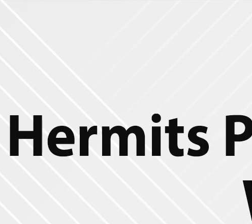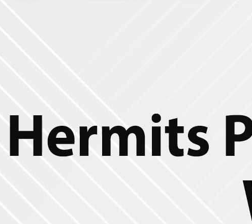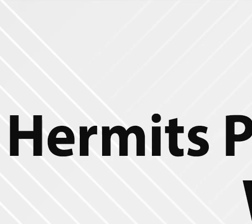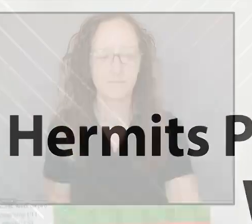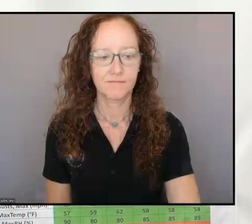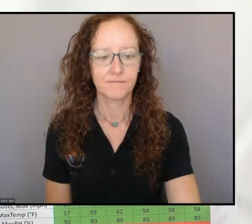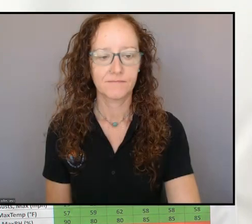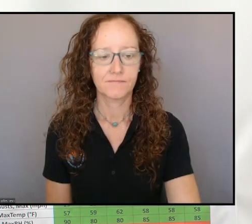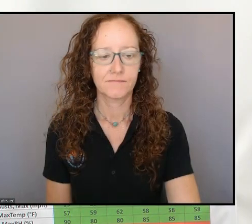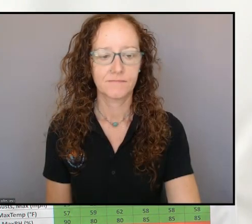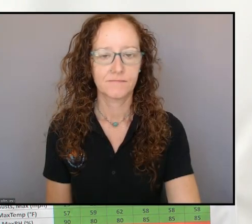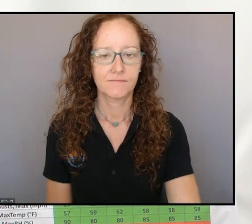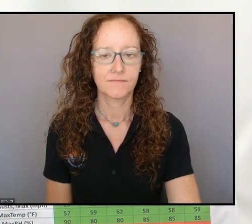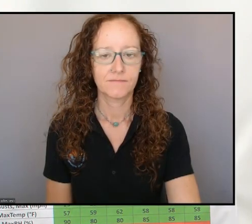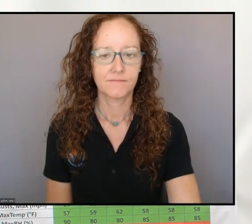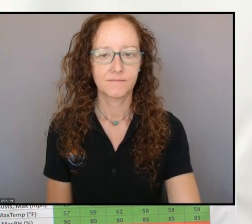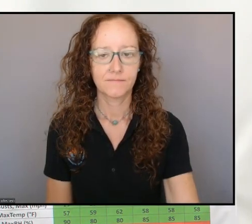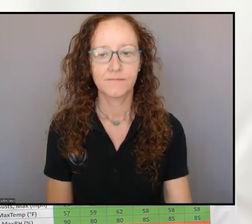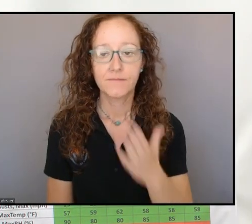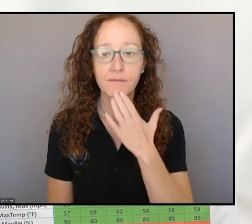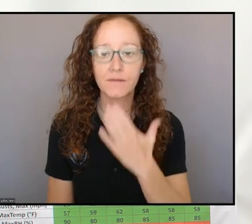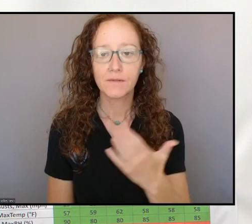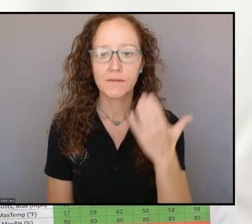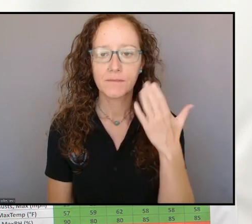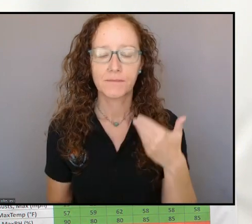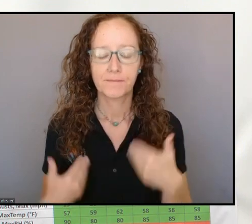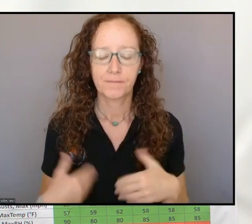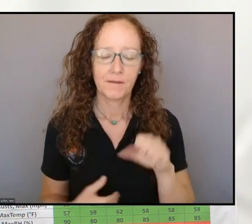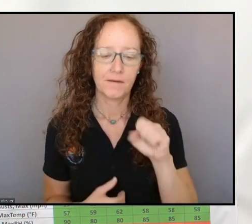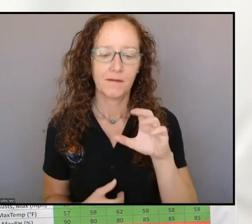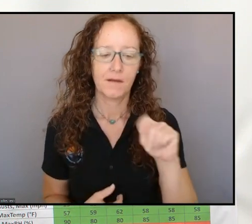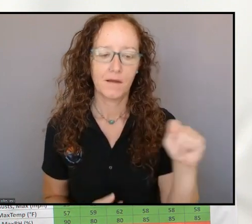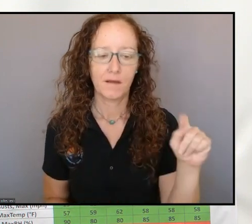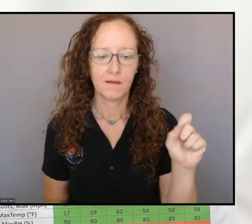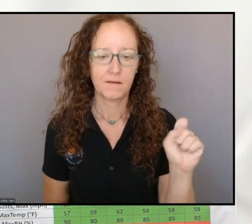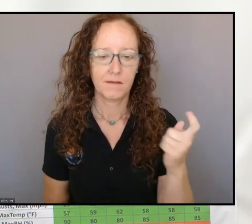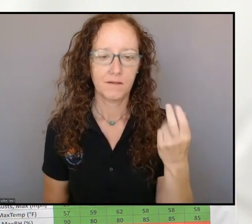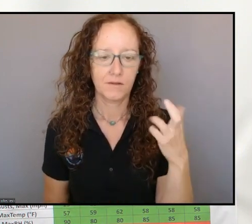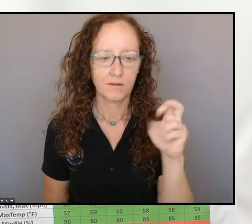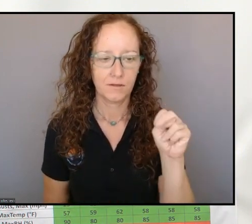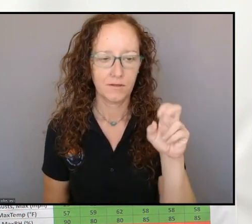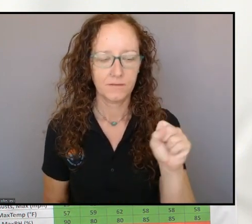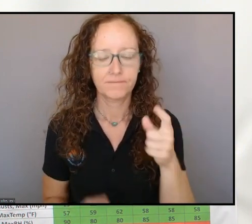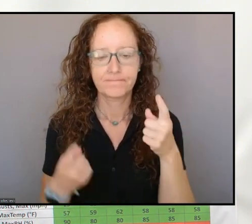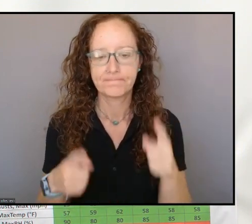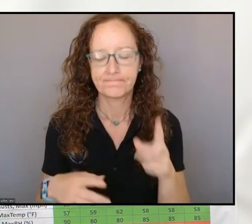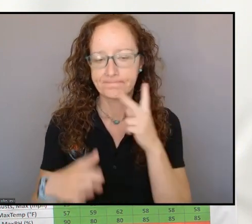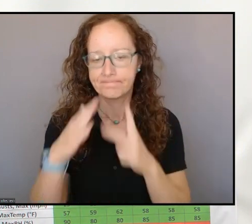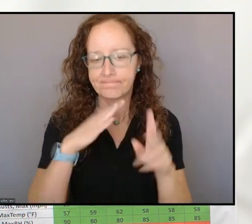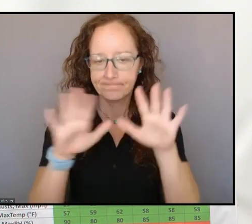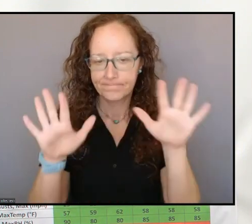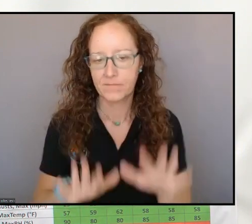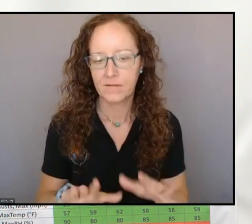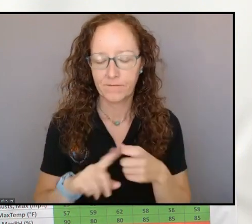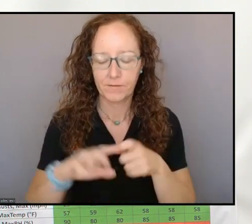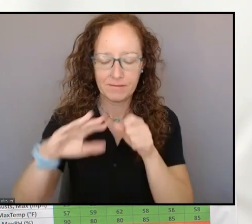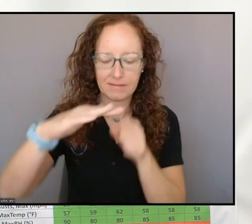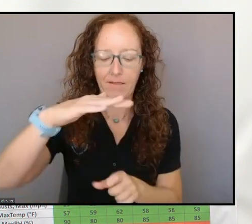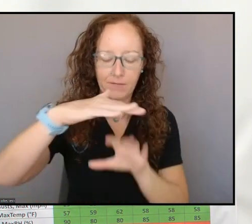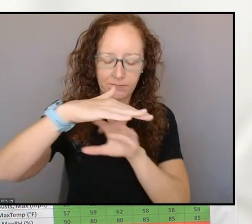Good morning. Scott Sterns, Incident Meteorologist here on the Southern Zone of the Calf Canyon/Hermits Peak